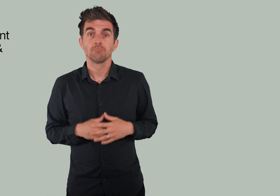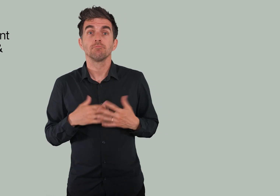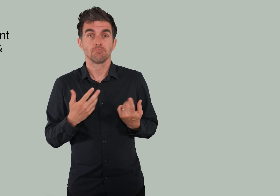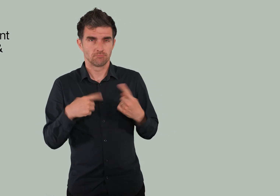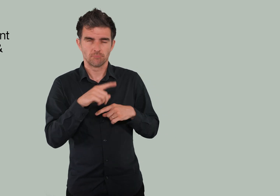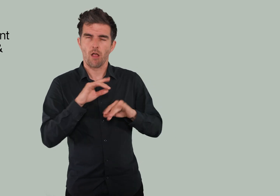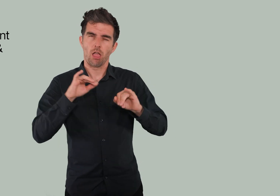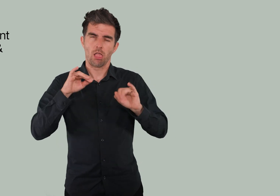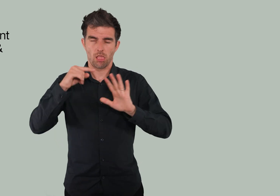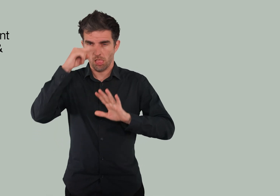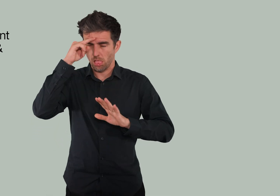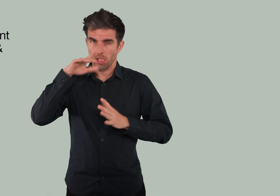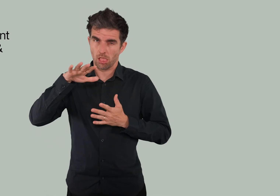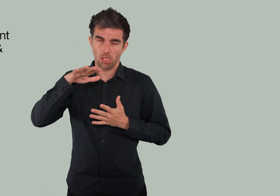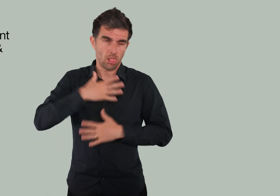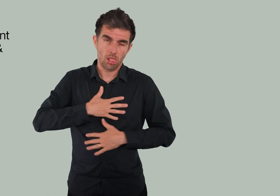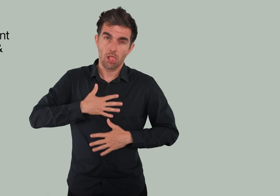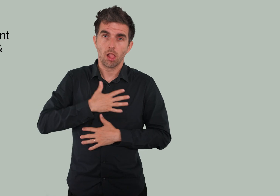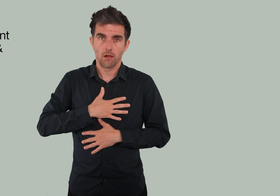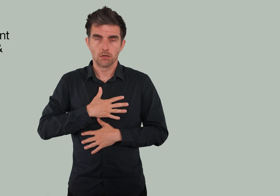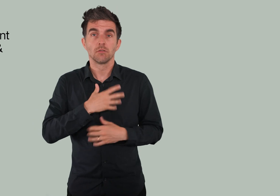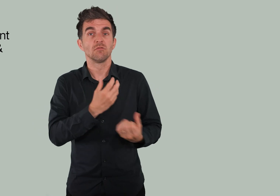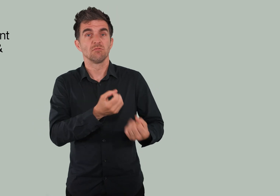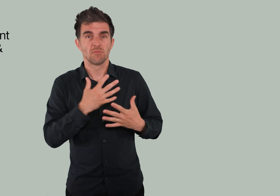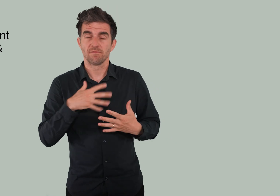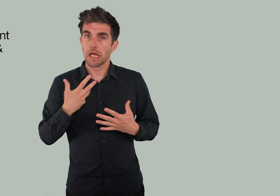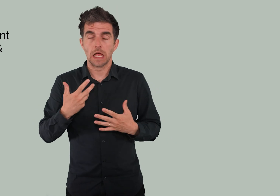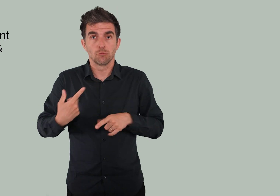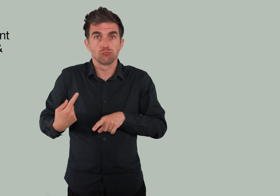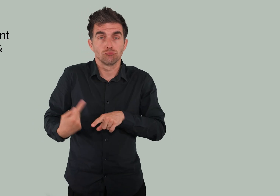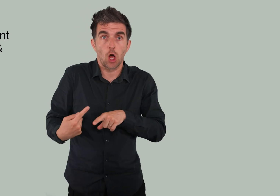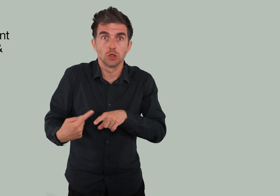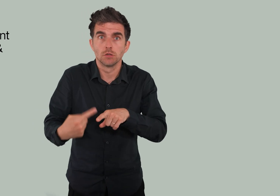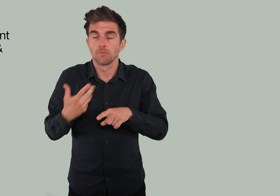Those who have a negative experience report feeling rushed